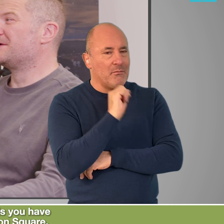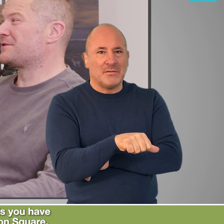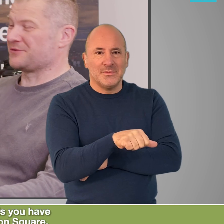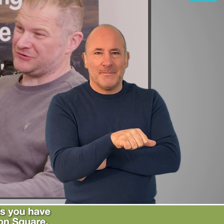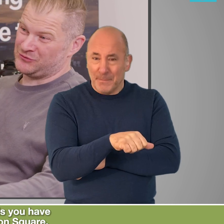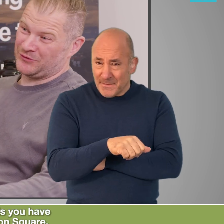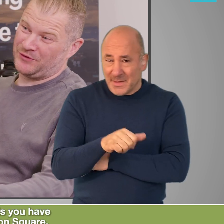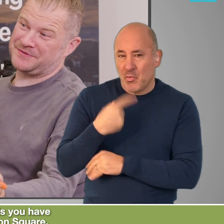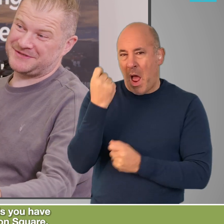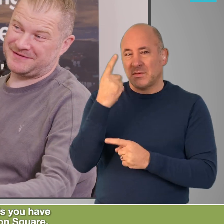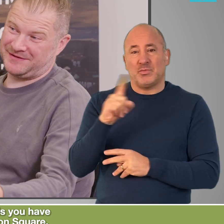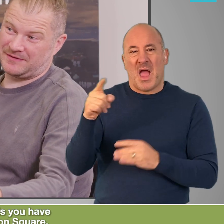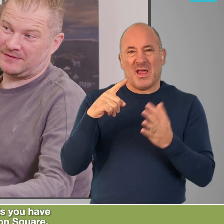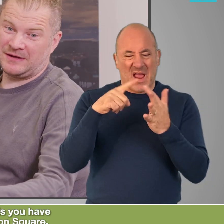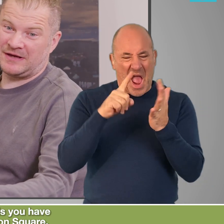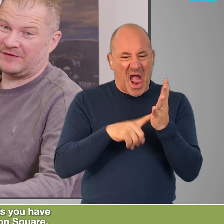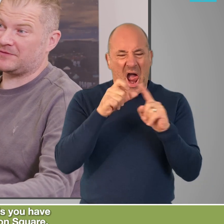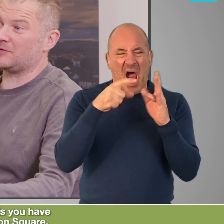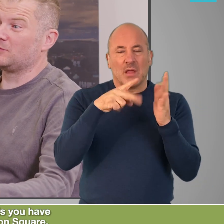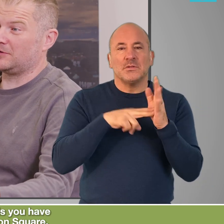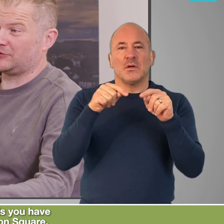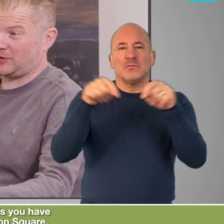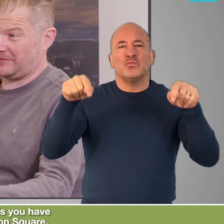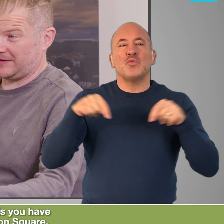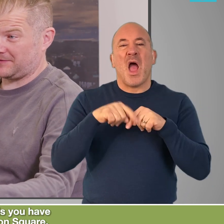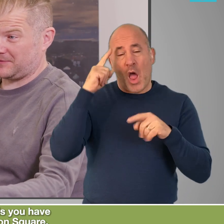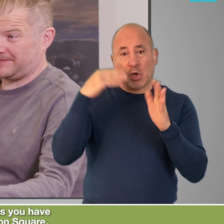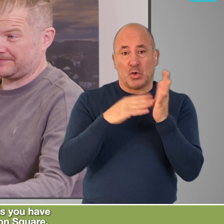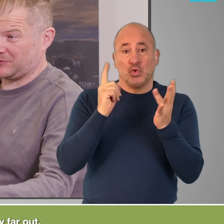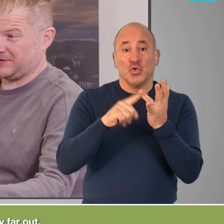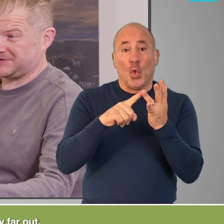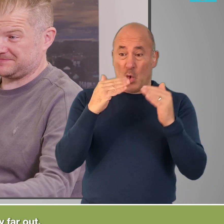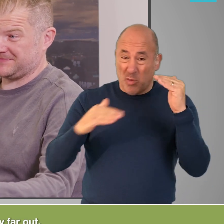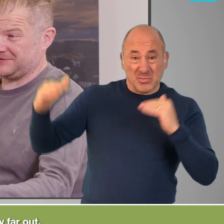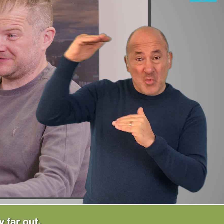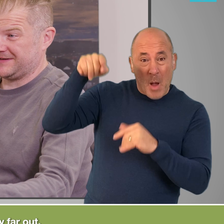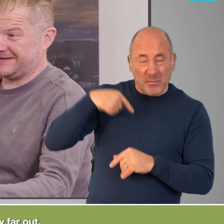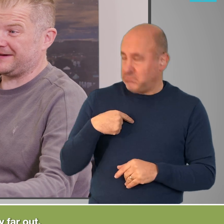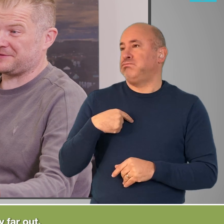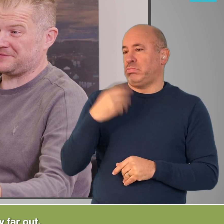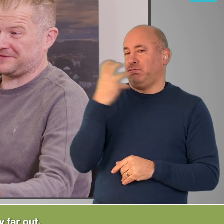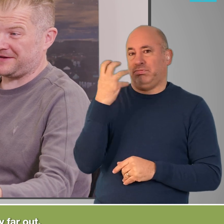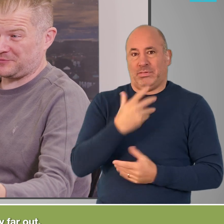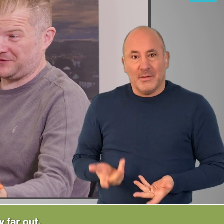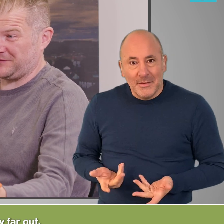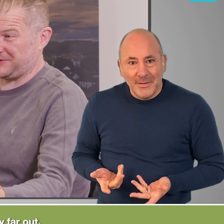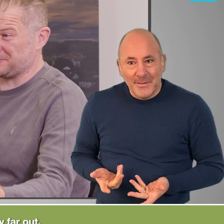So one suggestion is you have a zoo on top of Eldon Square, which that's pretty far out.